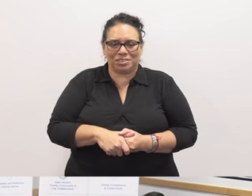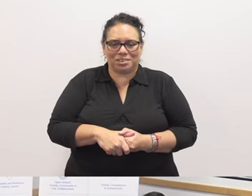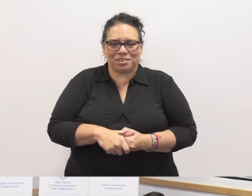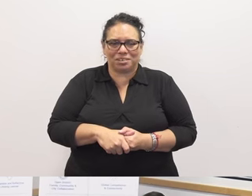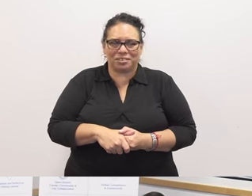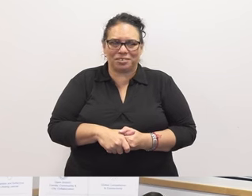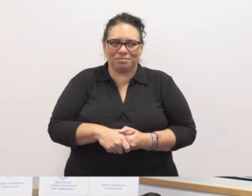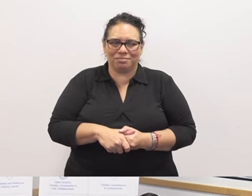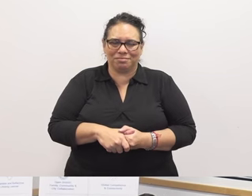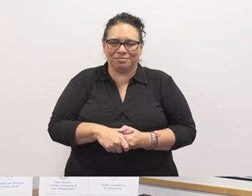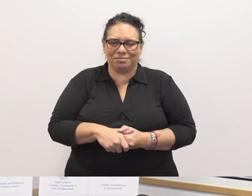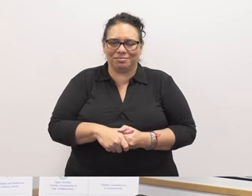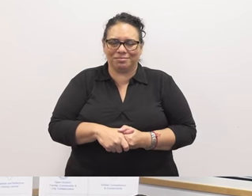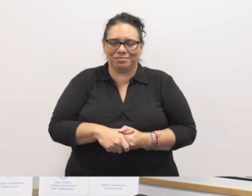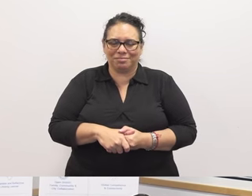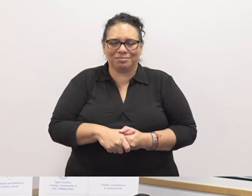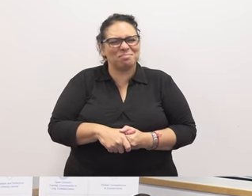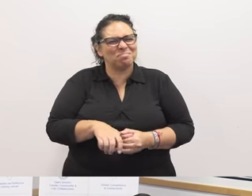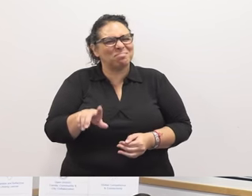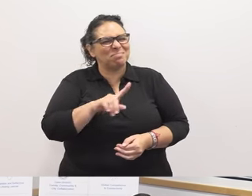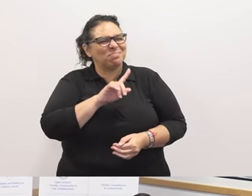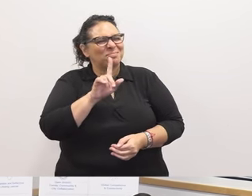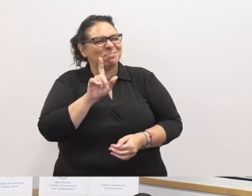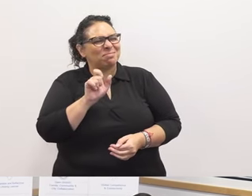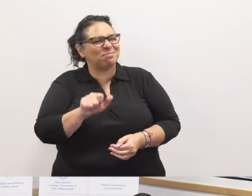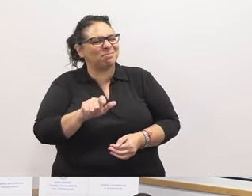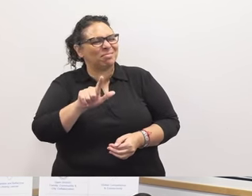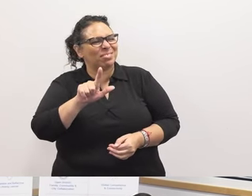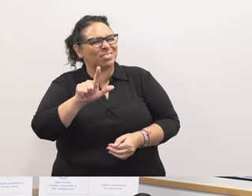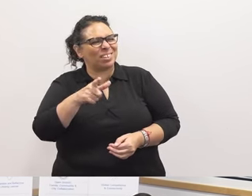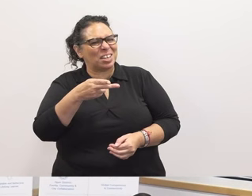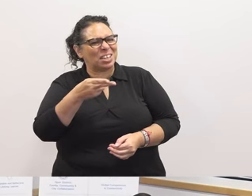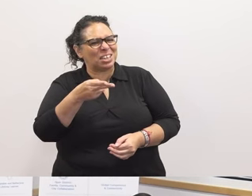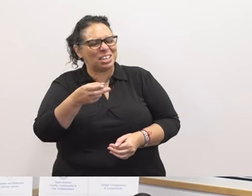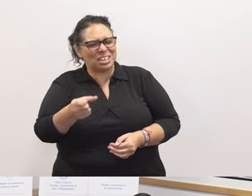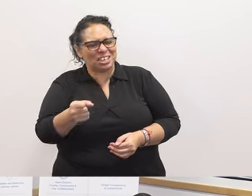Where, was Lakewood picked to do anything special?